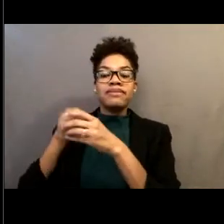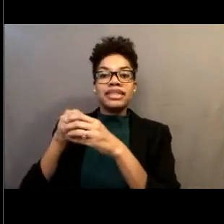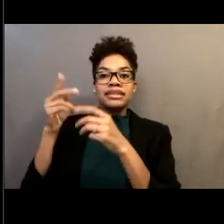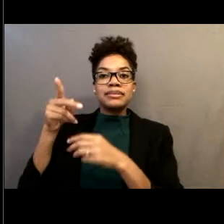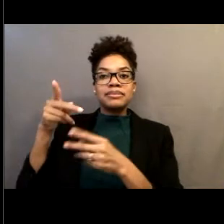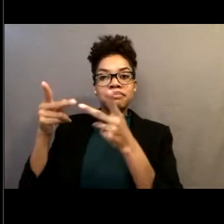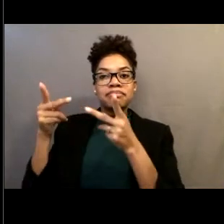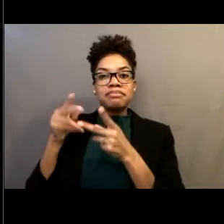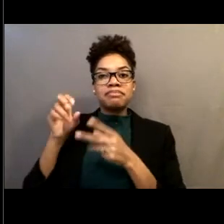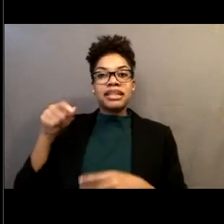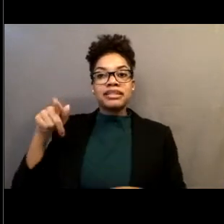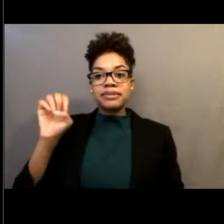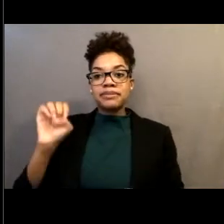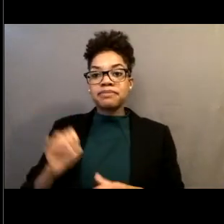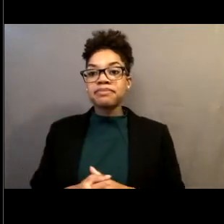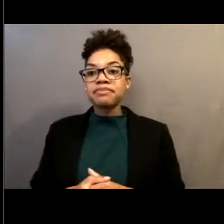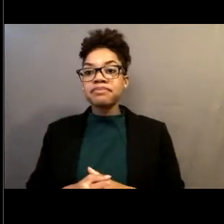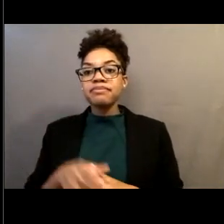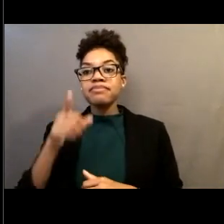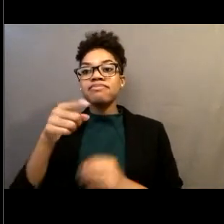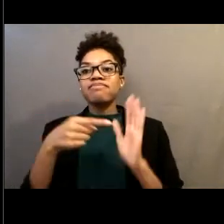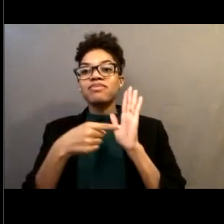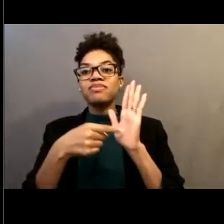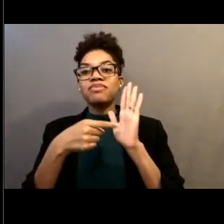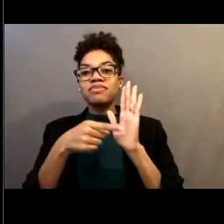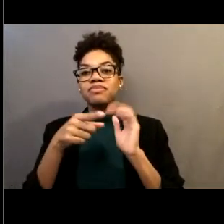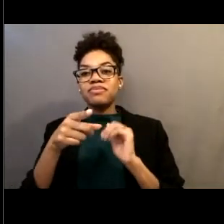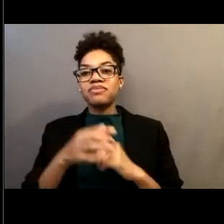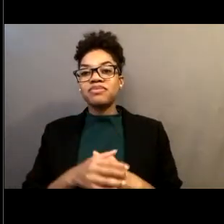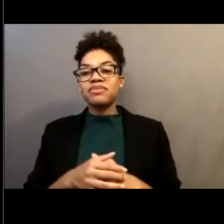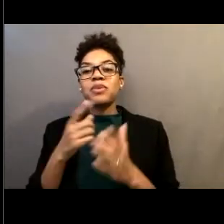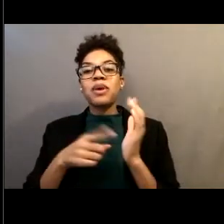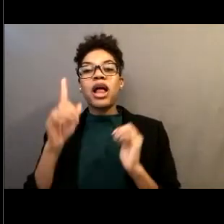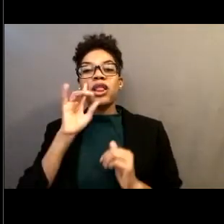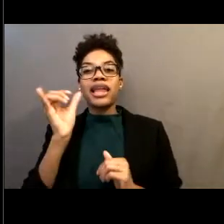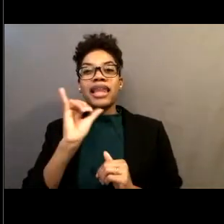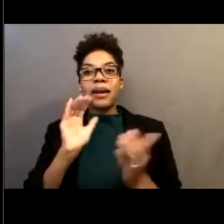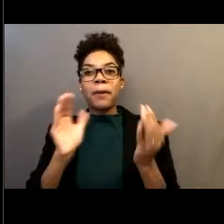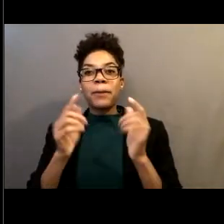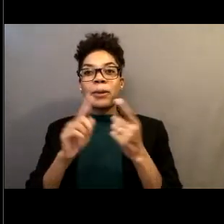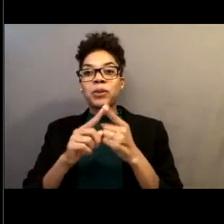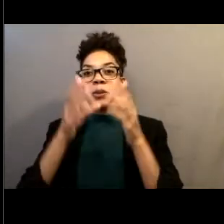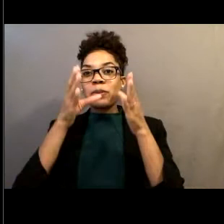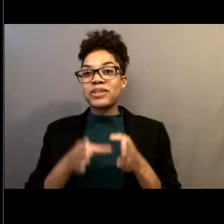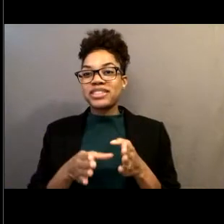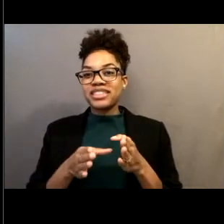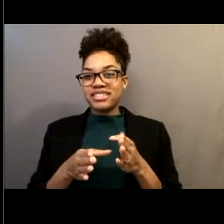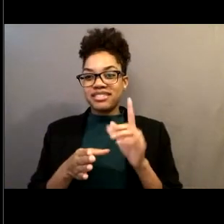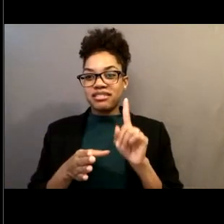This gives you a good example of what a satellite looks like relative to a person. Now, this is a satellite that's looks like it would be on orbit.